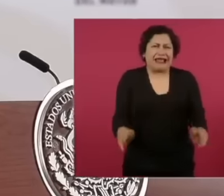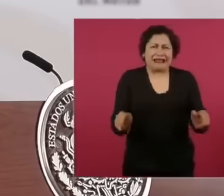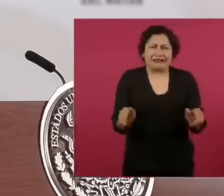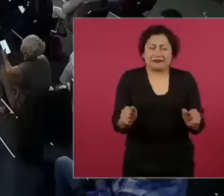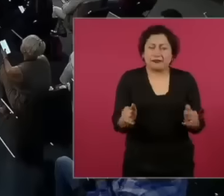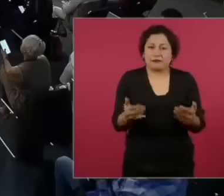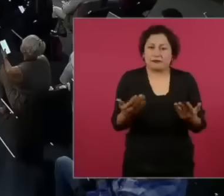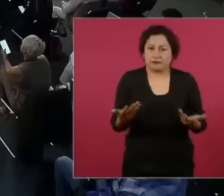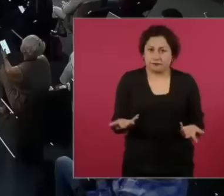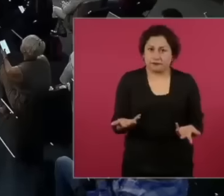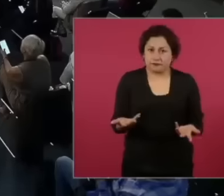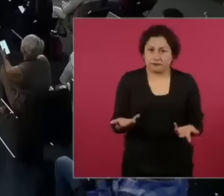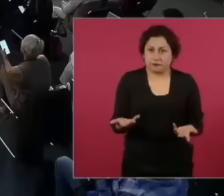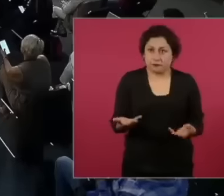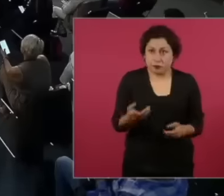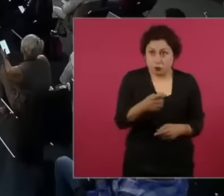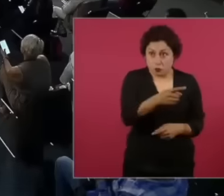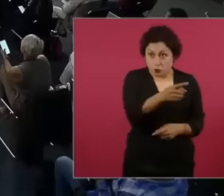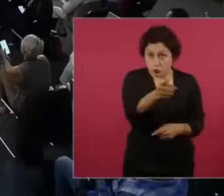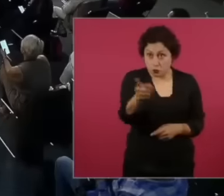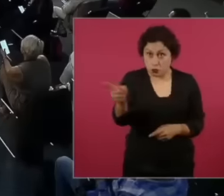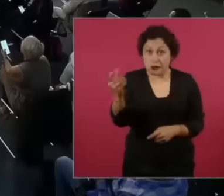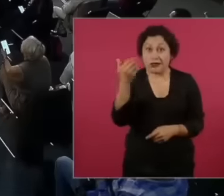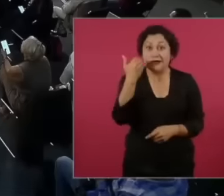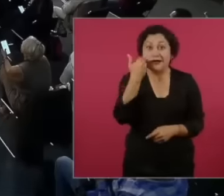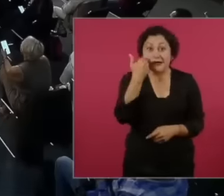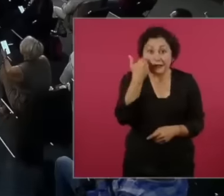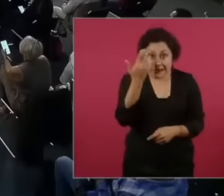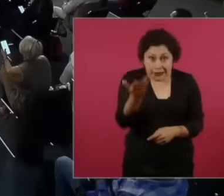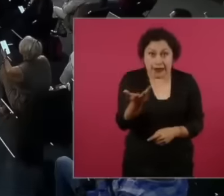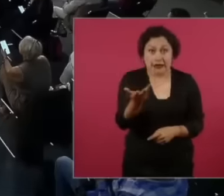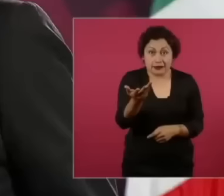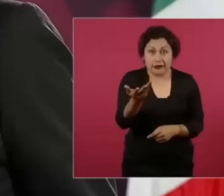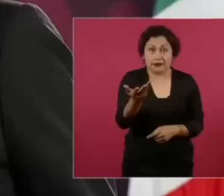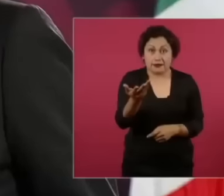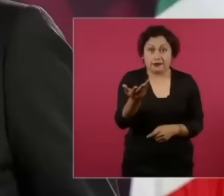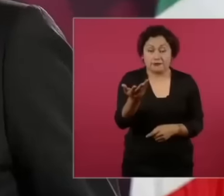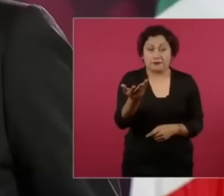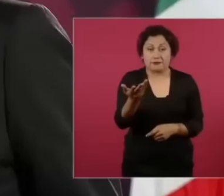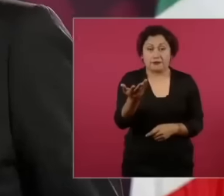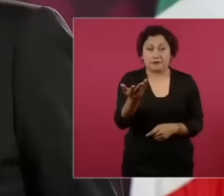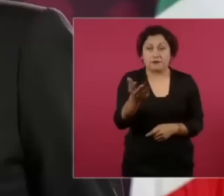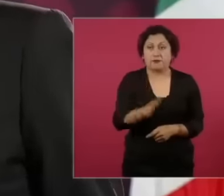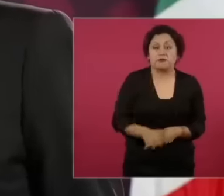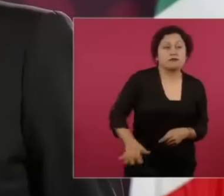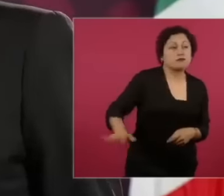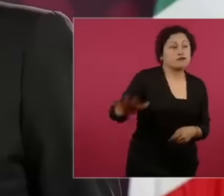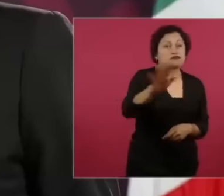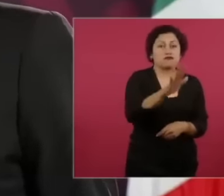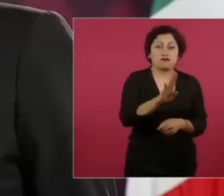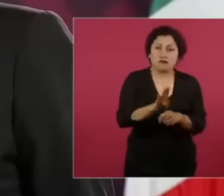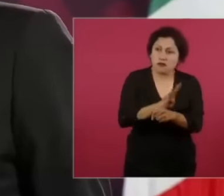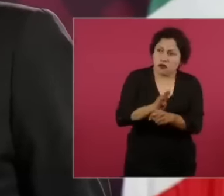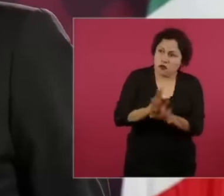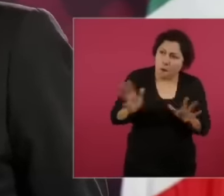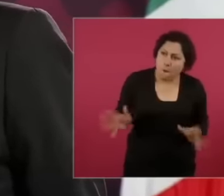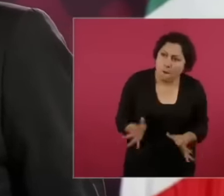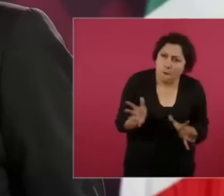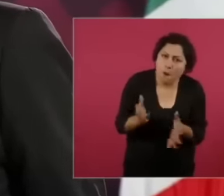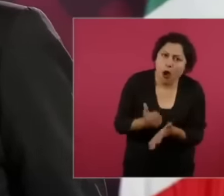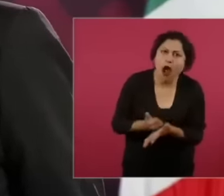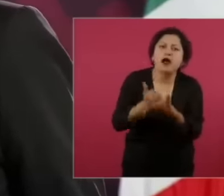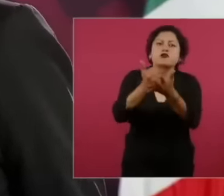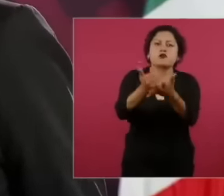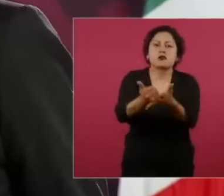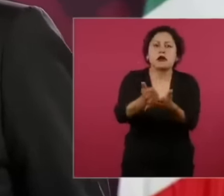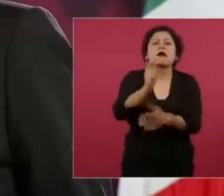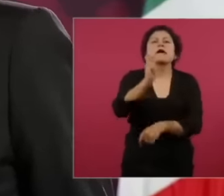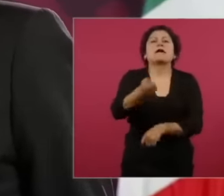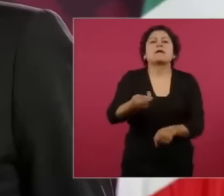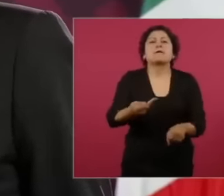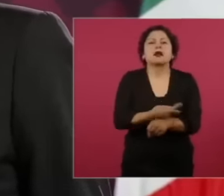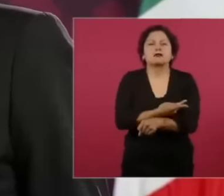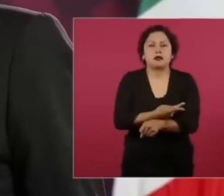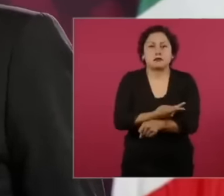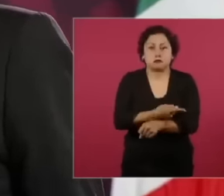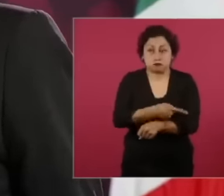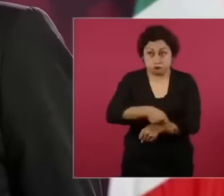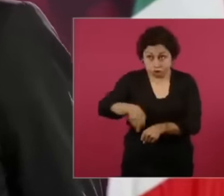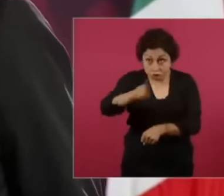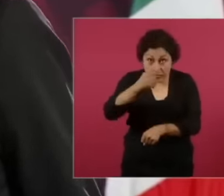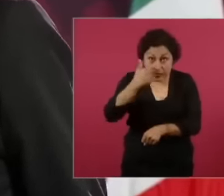work. For the benefit of the people if one is a leader and wants to transform a